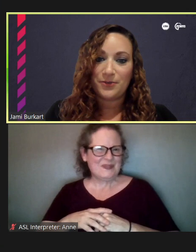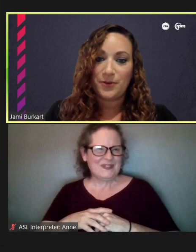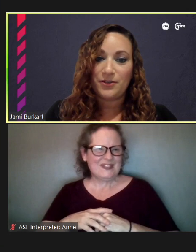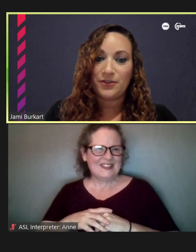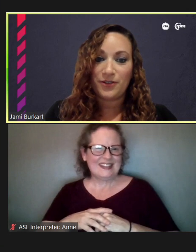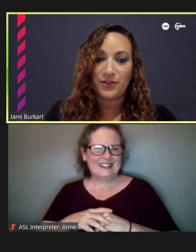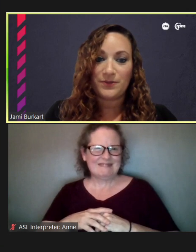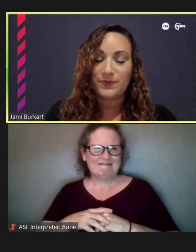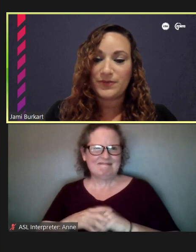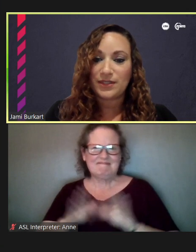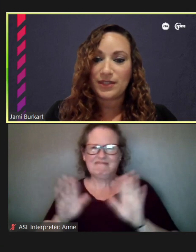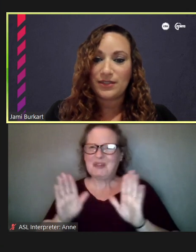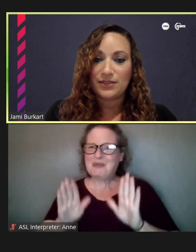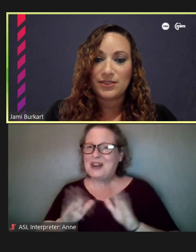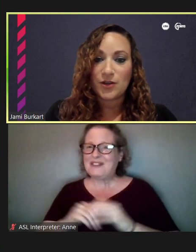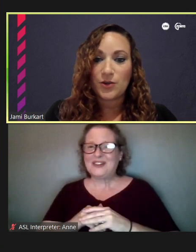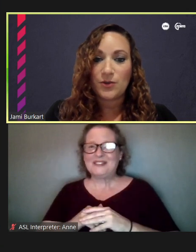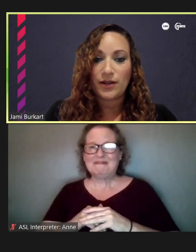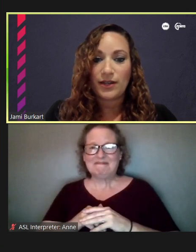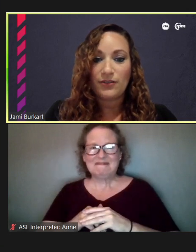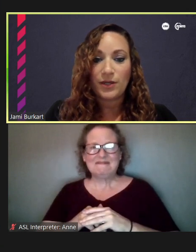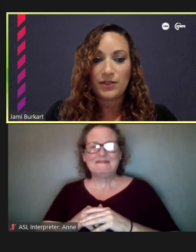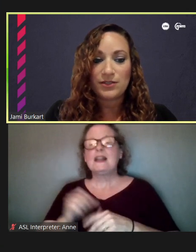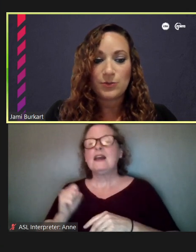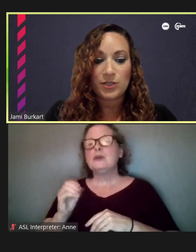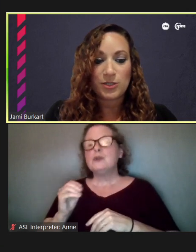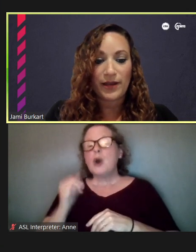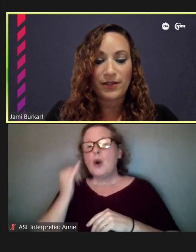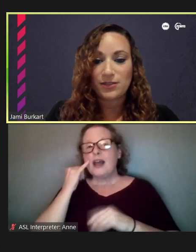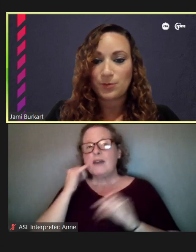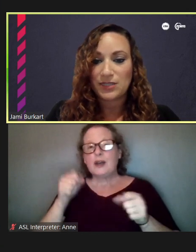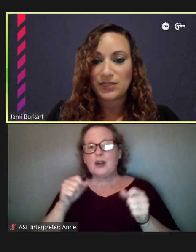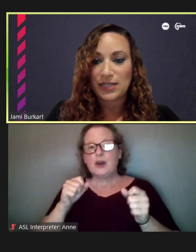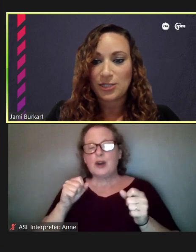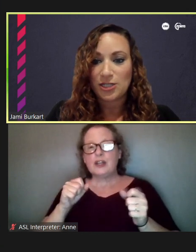Wonderful. So if we could switch back to the presentation,